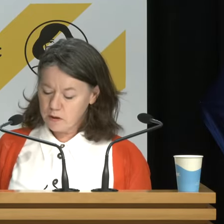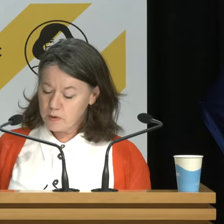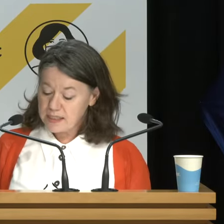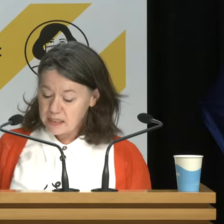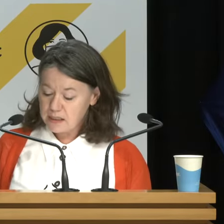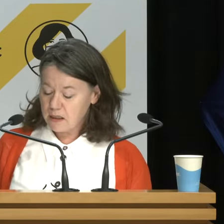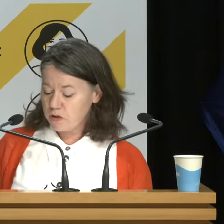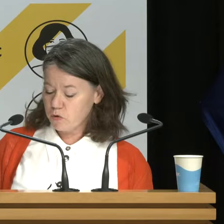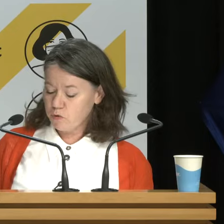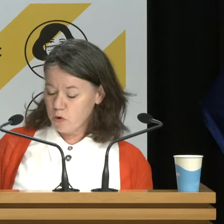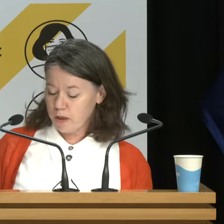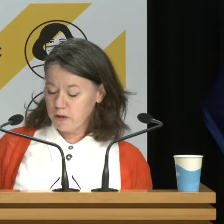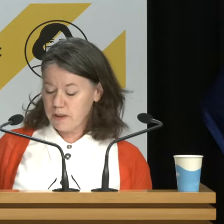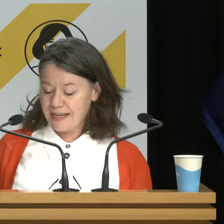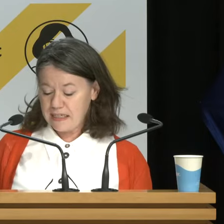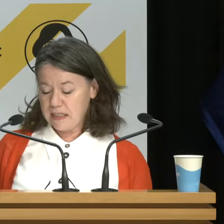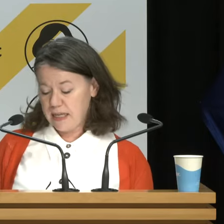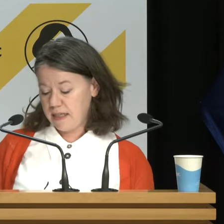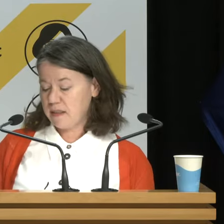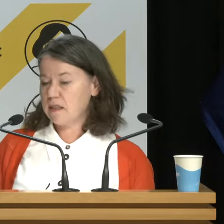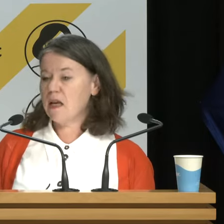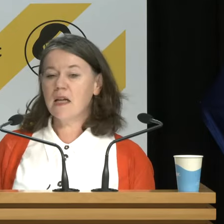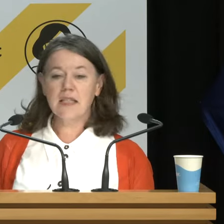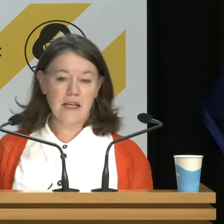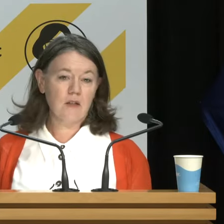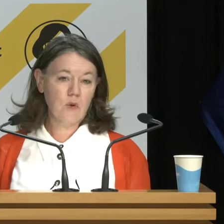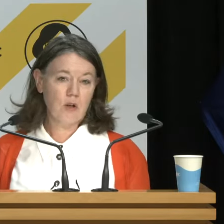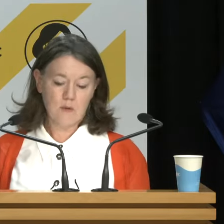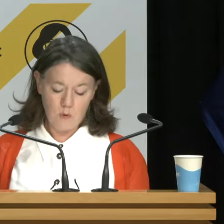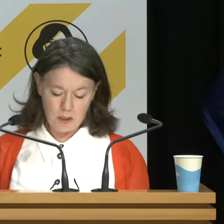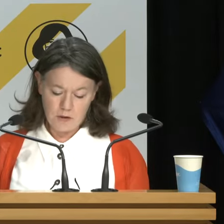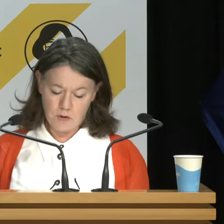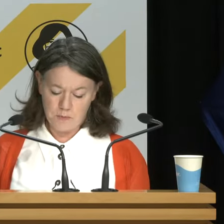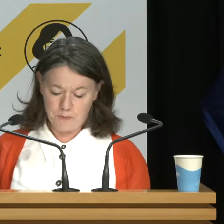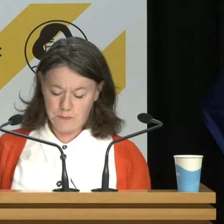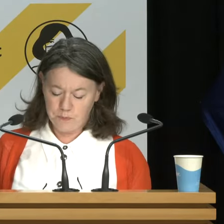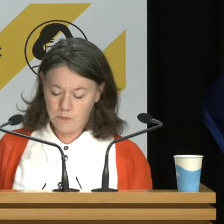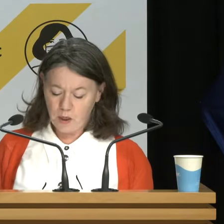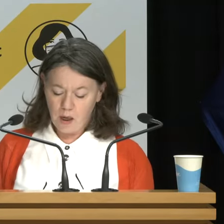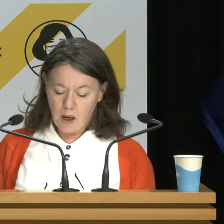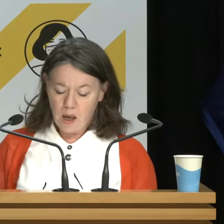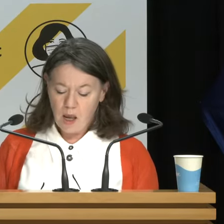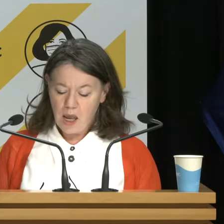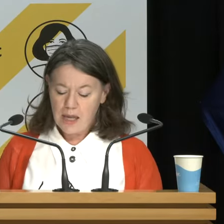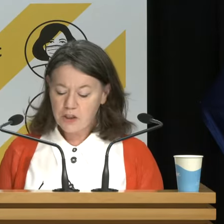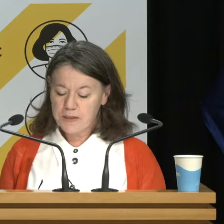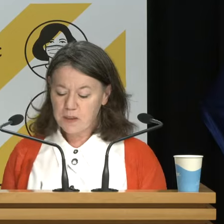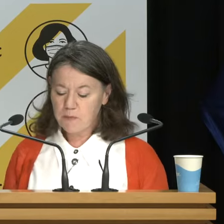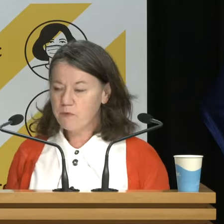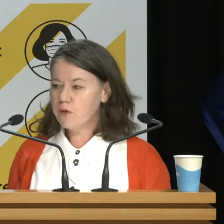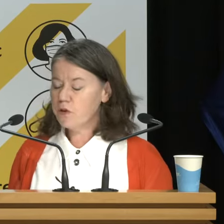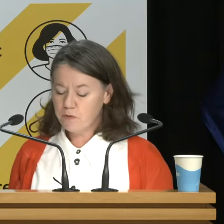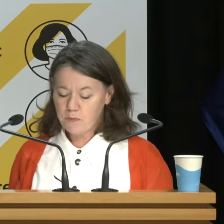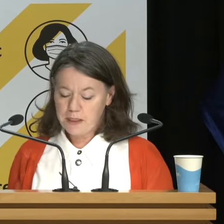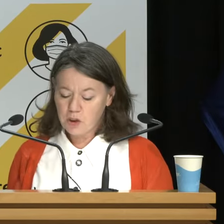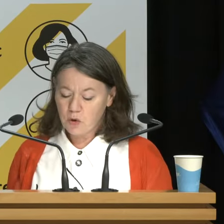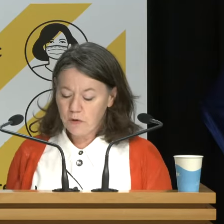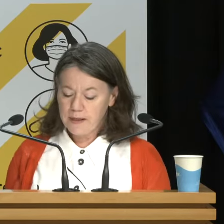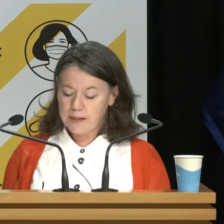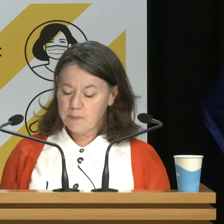Anyone with symptoms should get